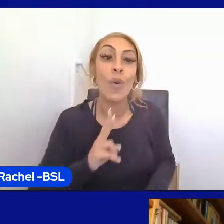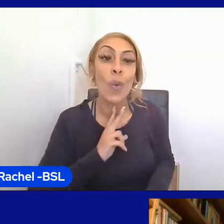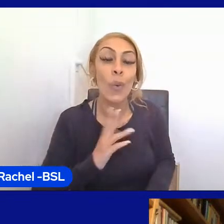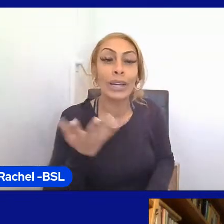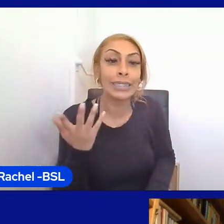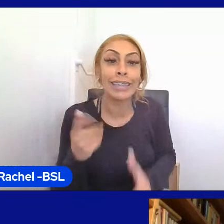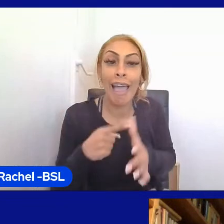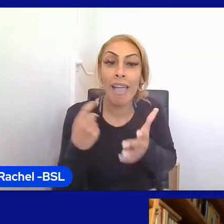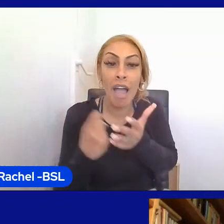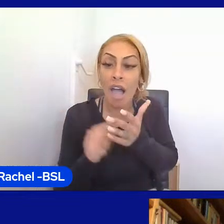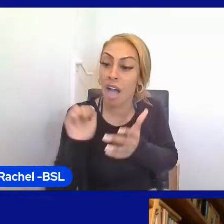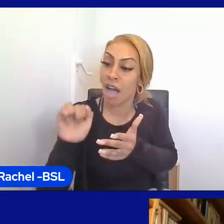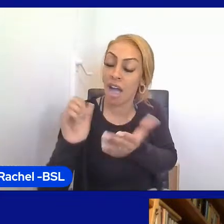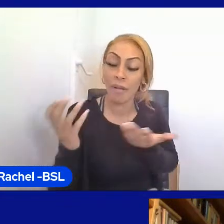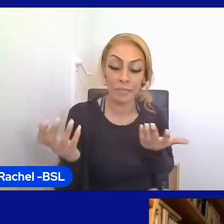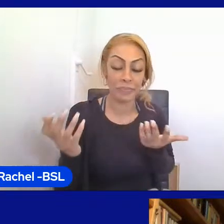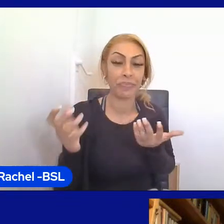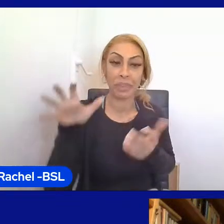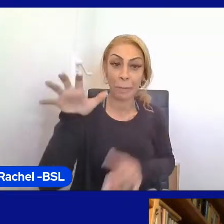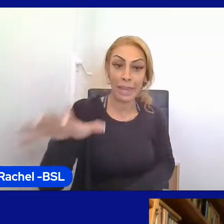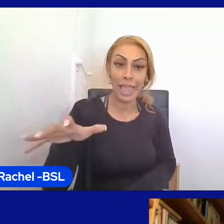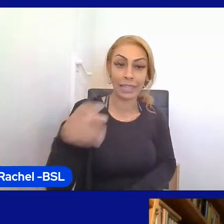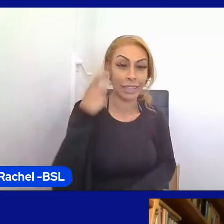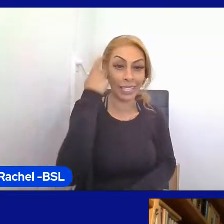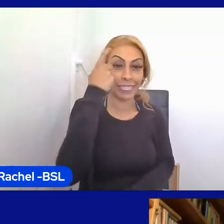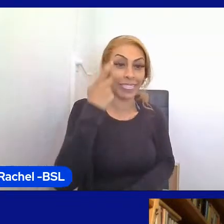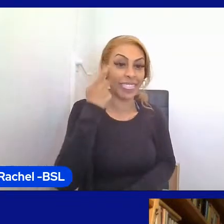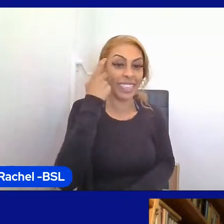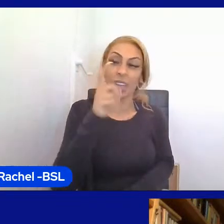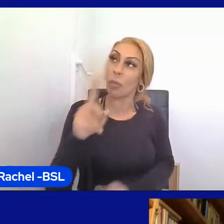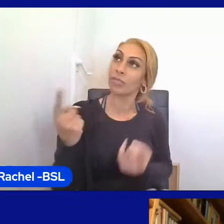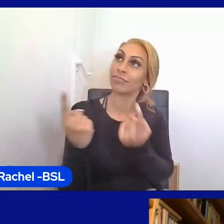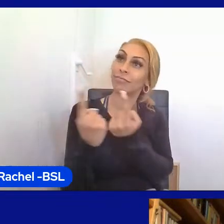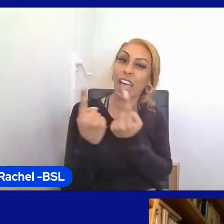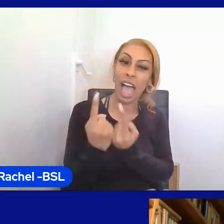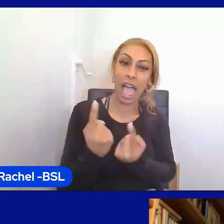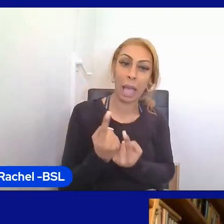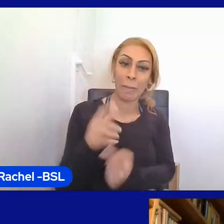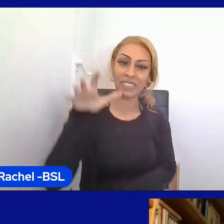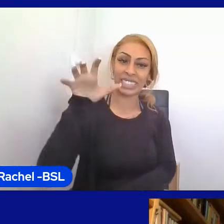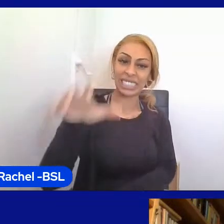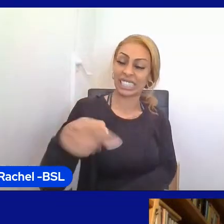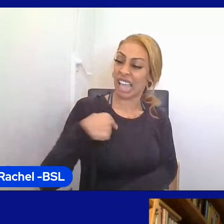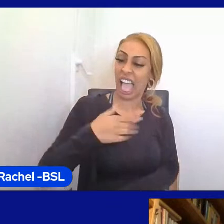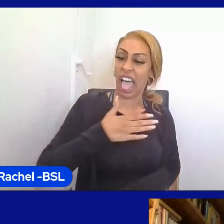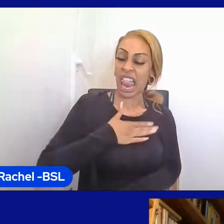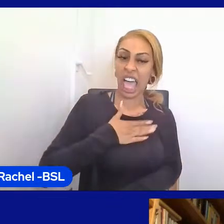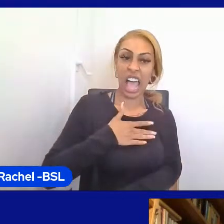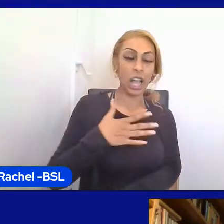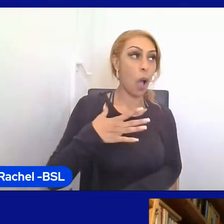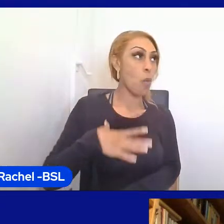that are set in the place where you are. They could use sound and AR to create a whole new